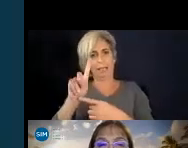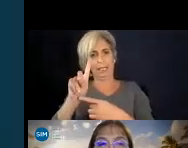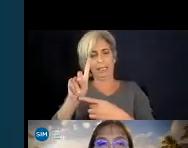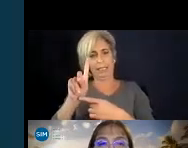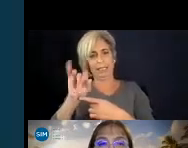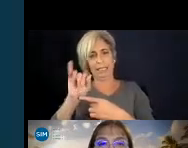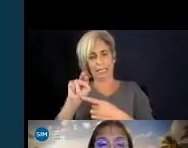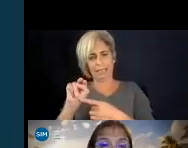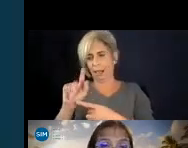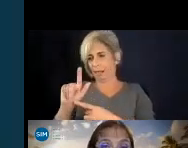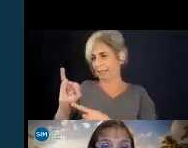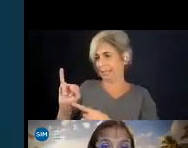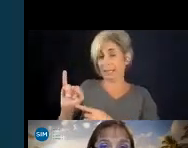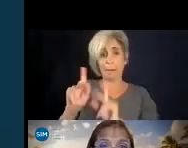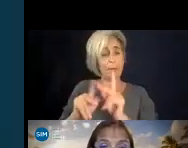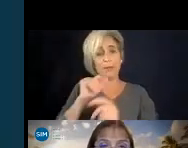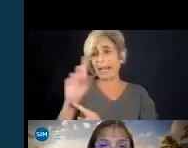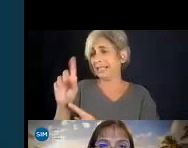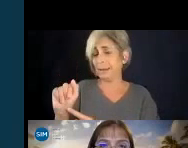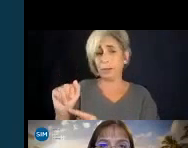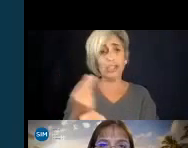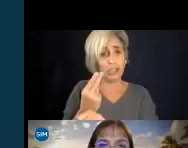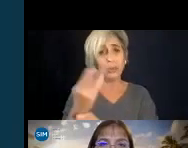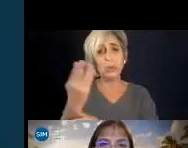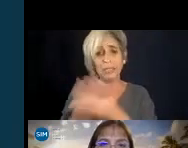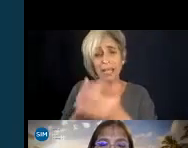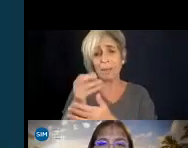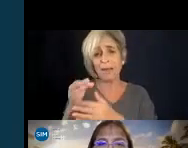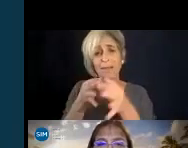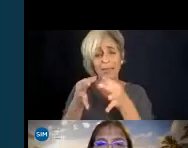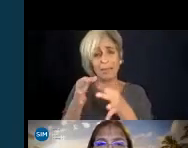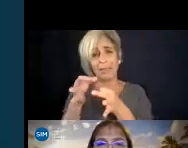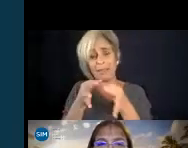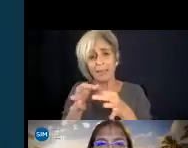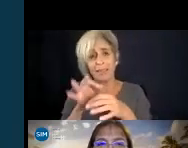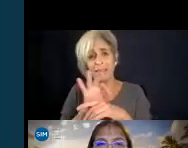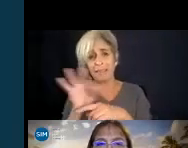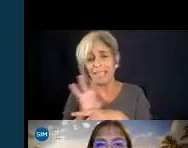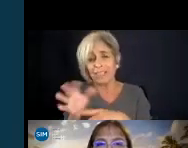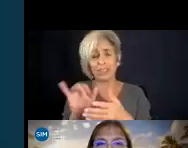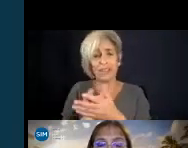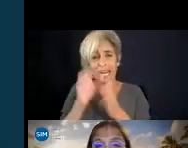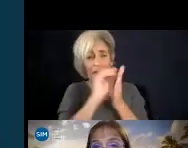Even people who are not disabled use some of the features that are designed with accessibility